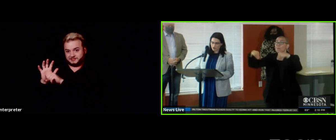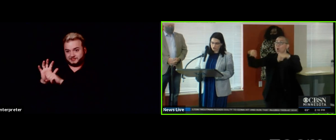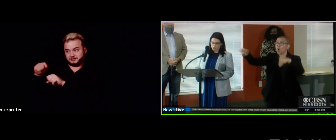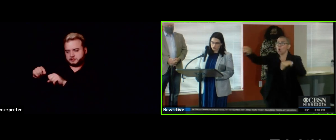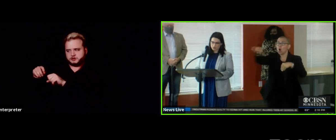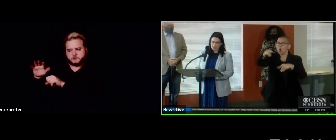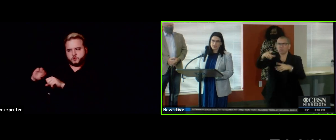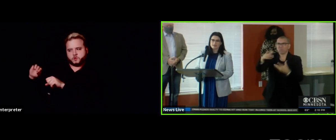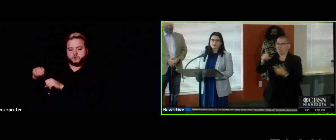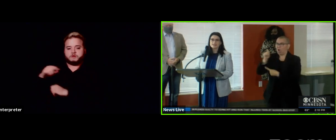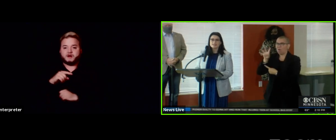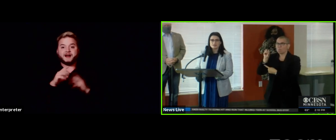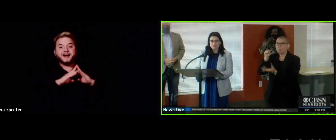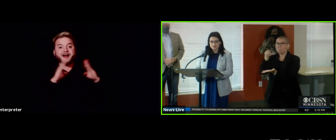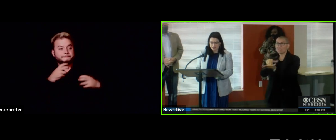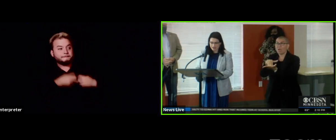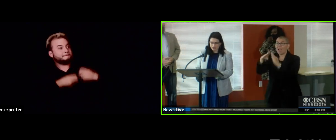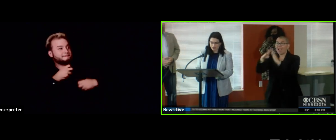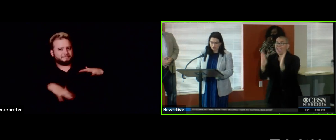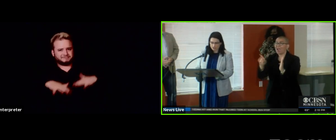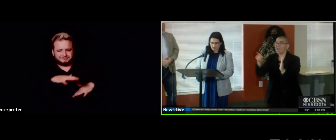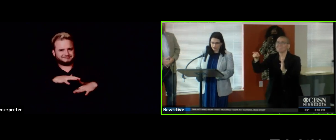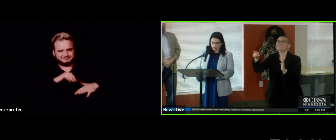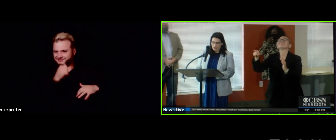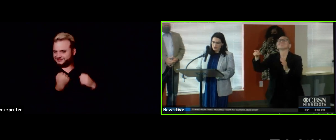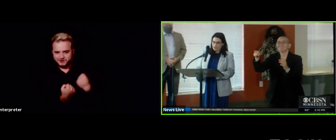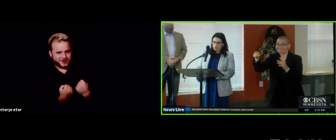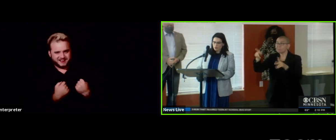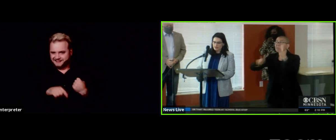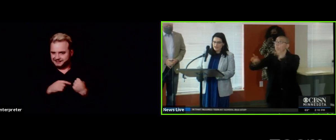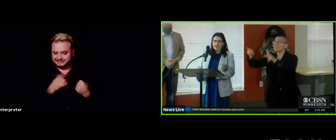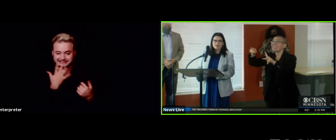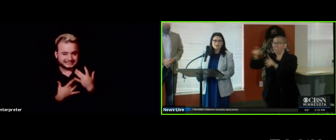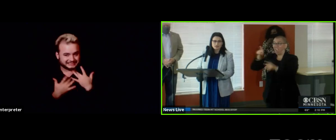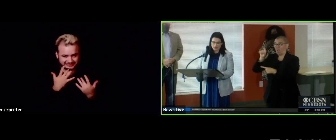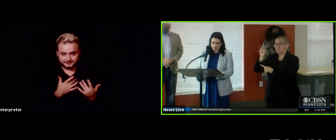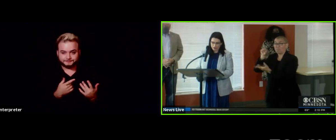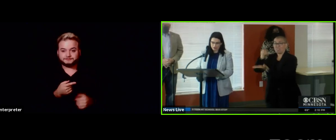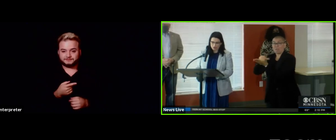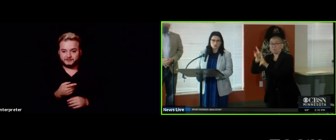households making less than $50,000 a year paying more than half of their income towards